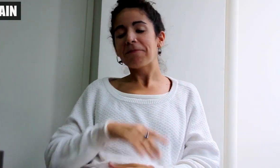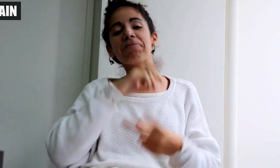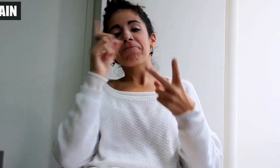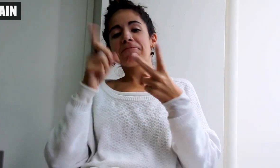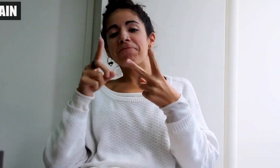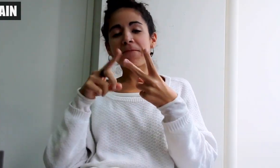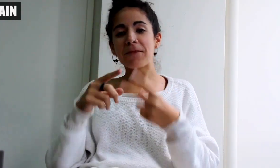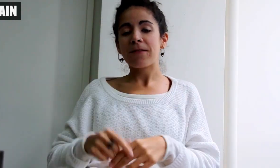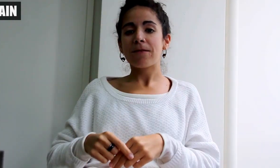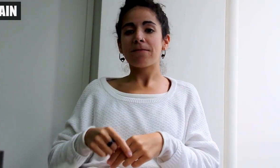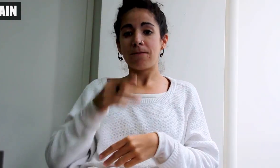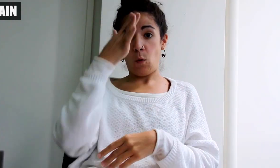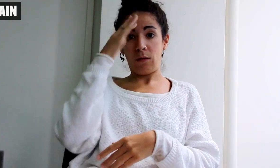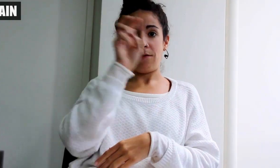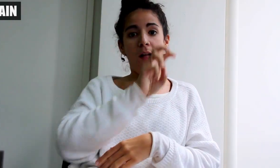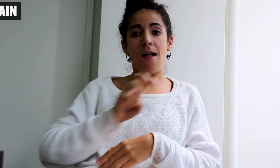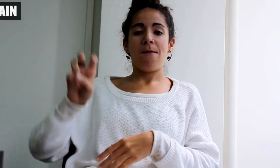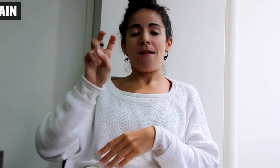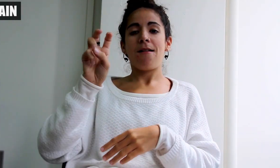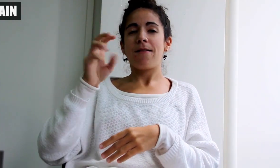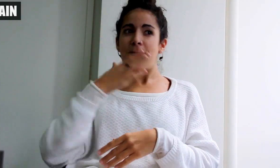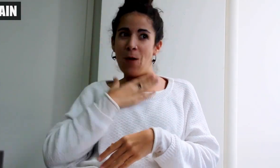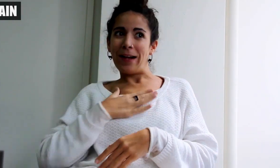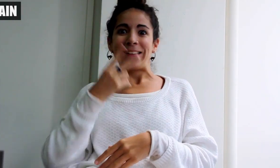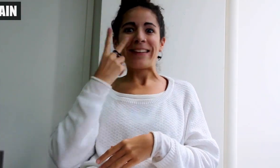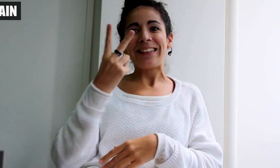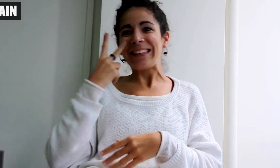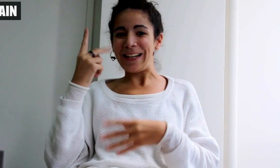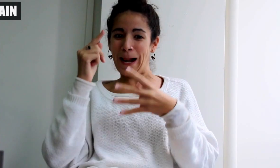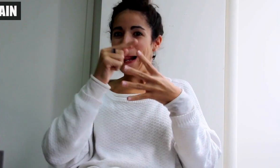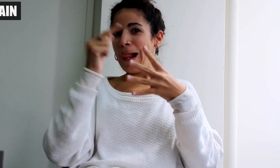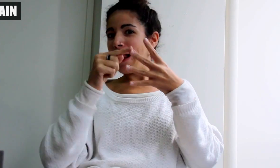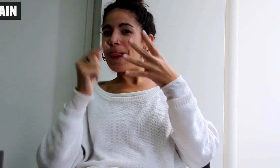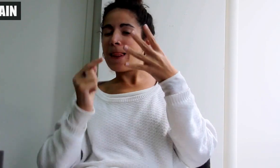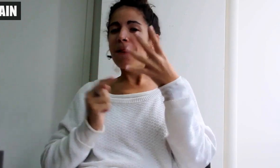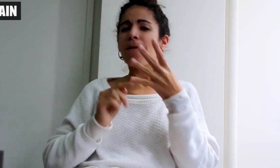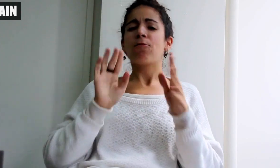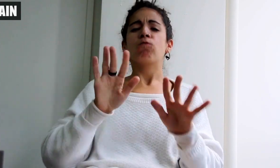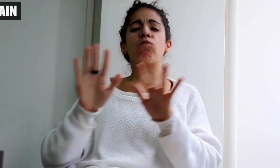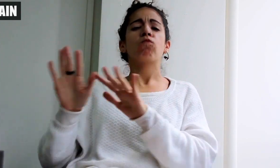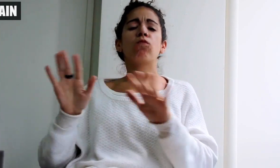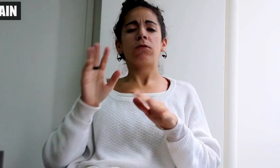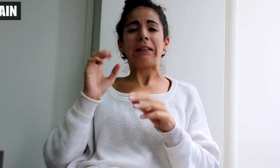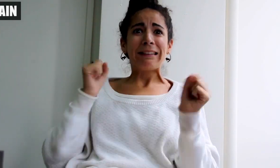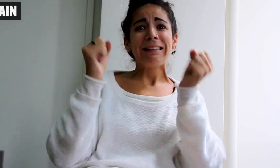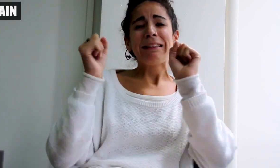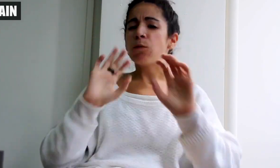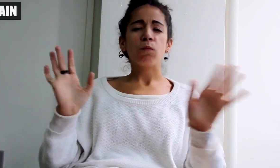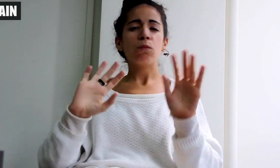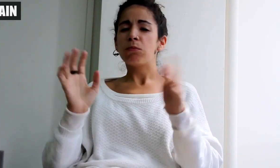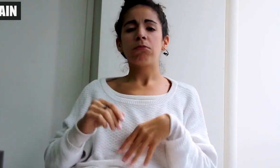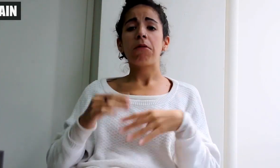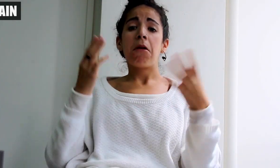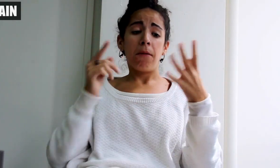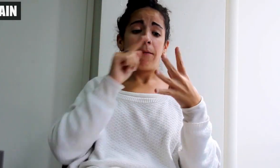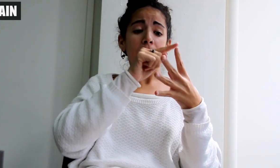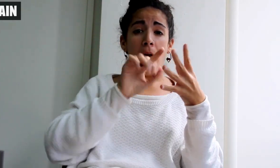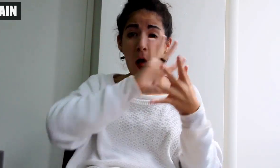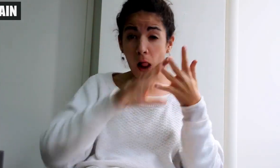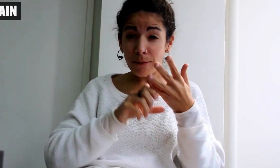Be prepared that you might not see everything that you want to see, enjoy it and take your time.